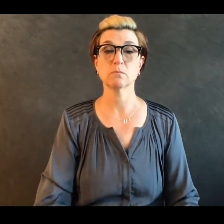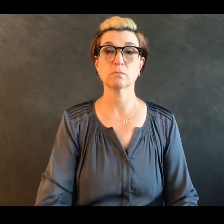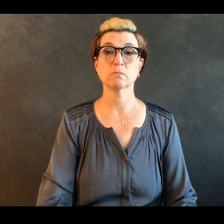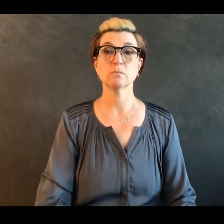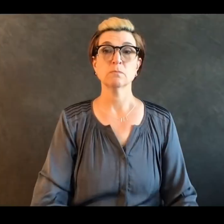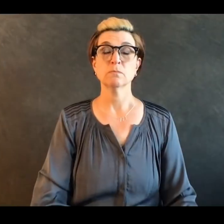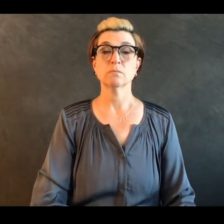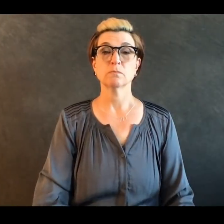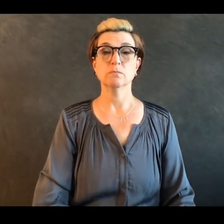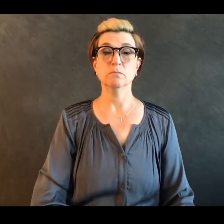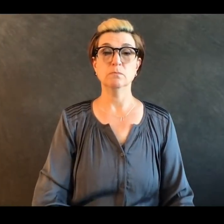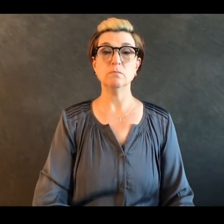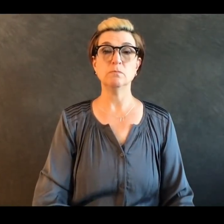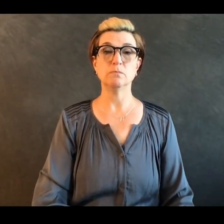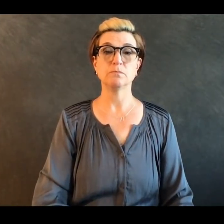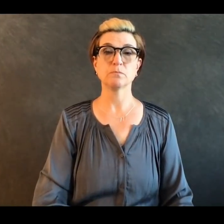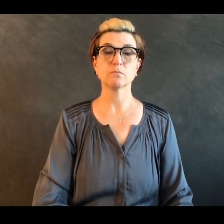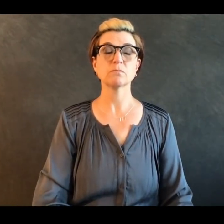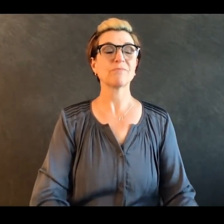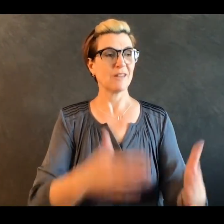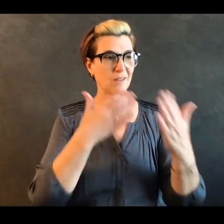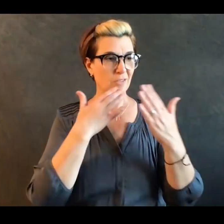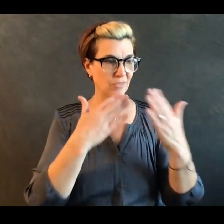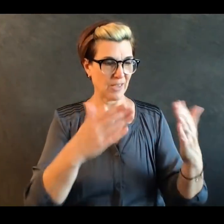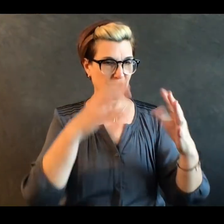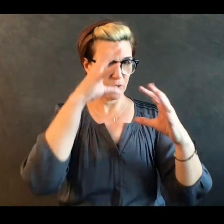Thank You mr. president the White House coronavirus task force